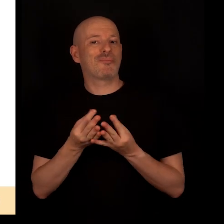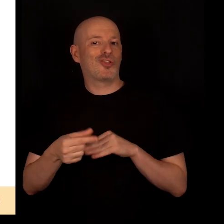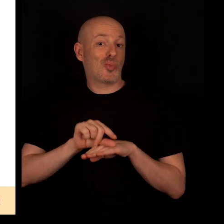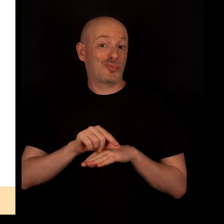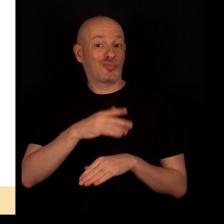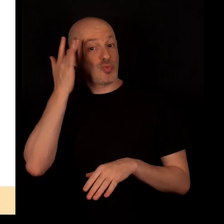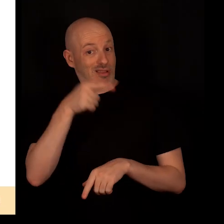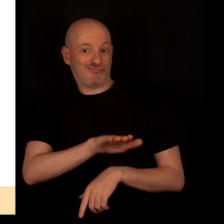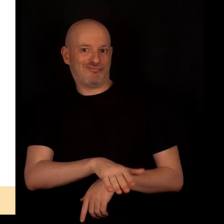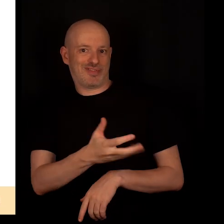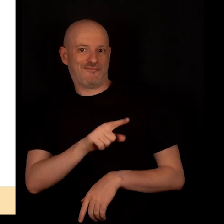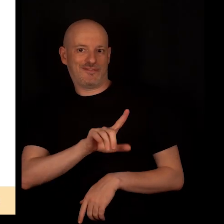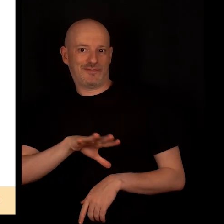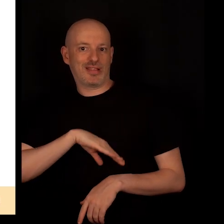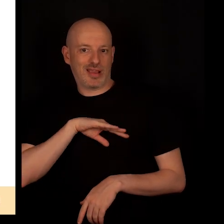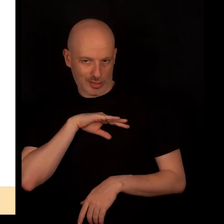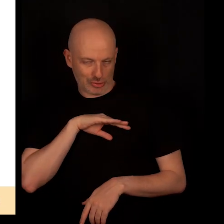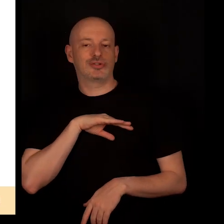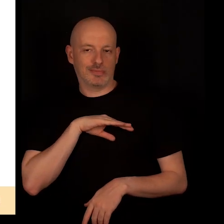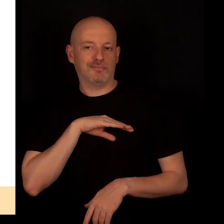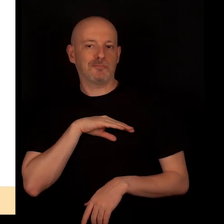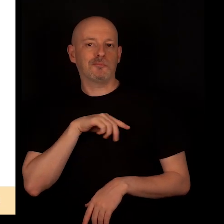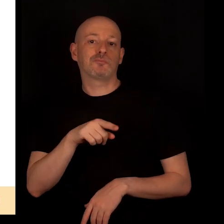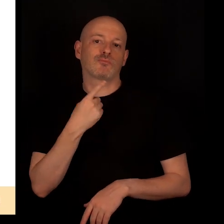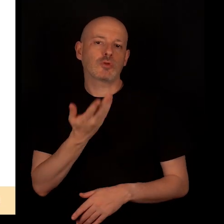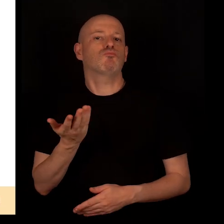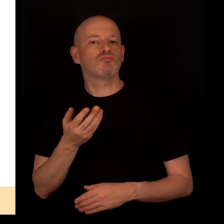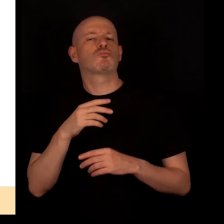the family top-up, because he has a 15 year old boy, let's say